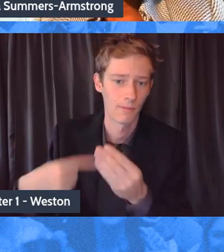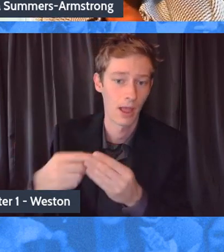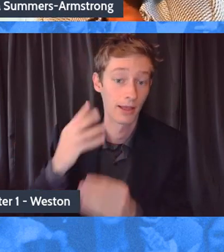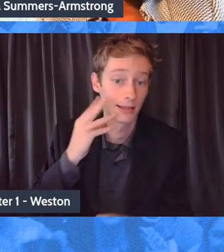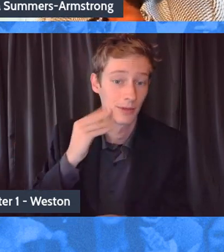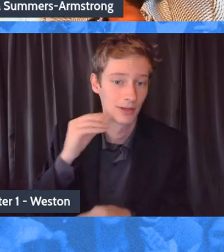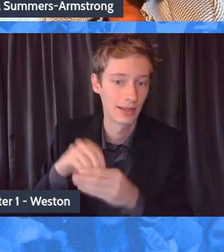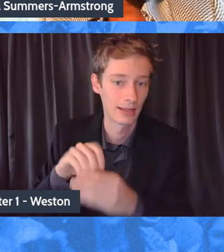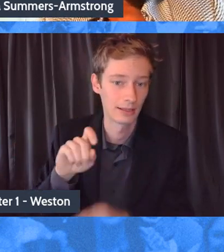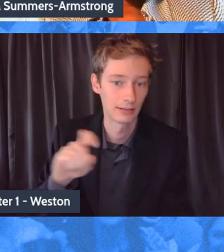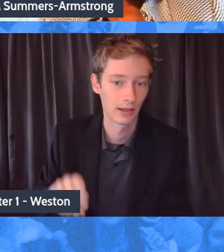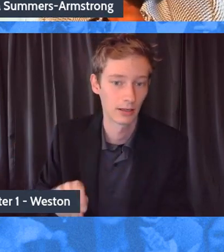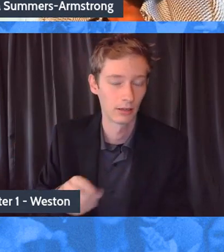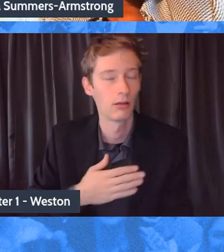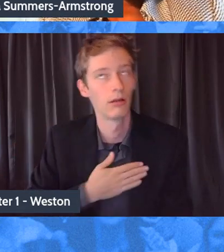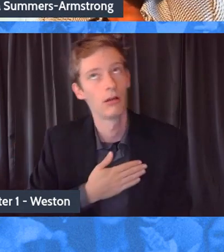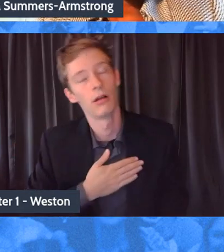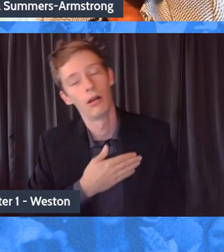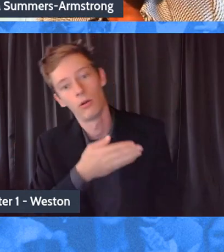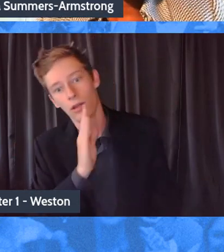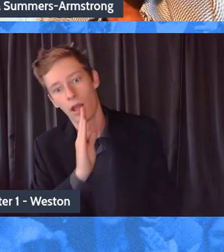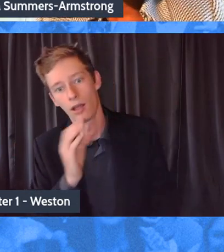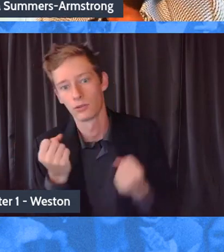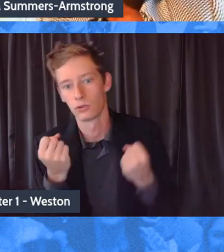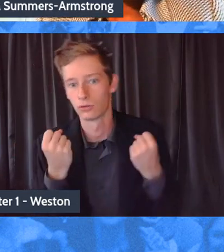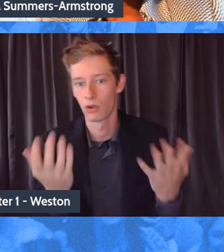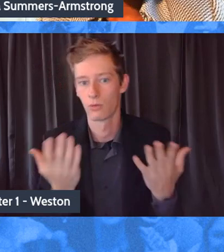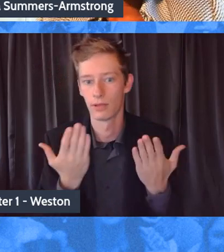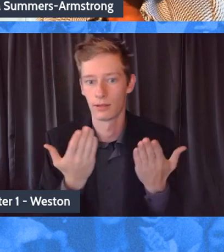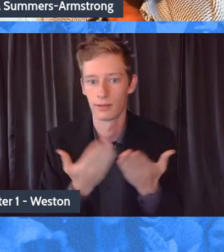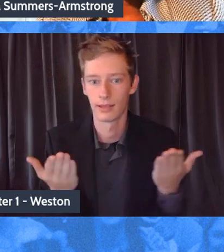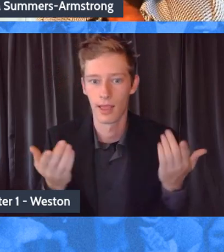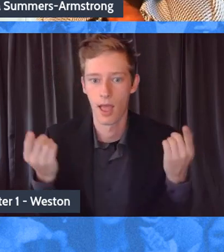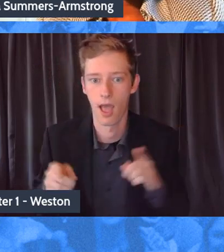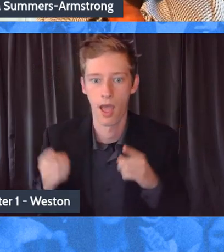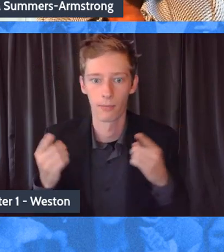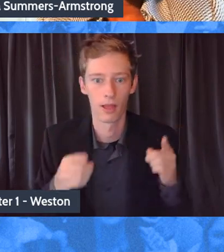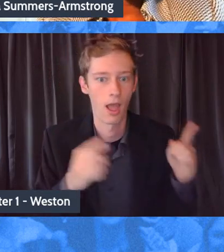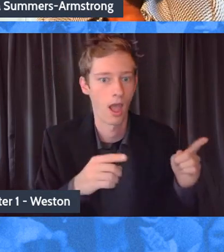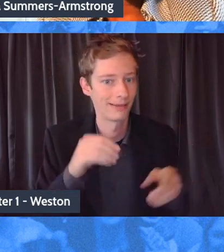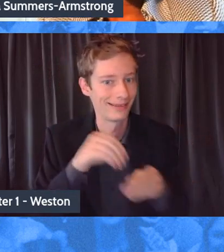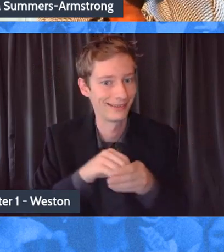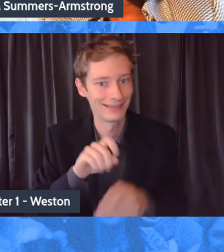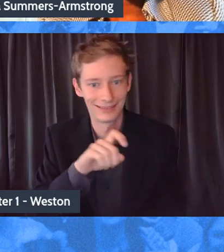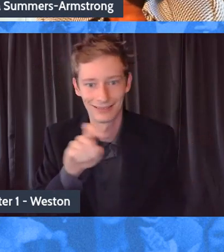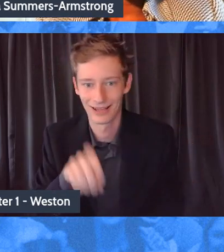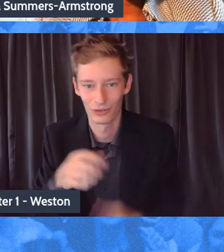Oh gosh! So many things happening in Texas right now. I can't even, it's even, it's hard to know where to begin,